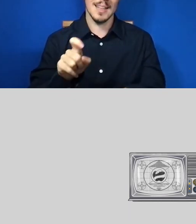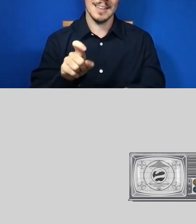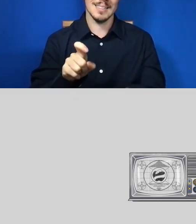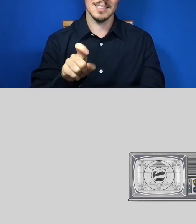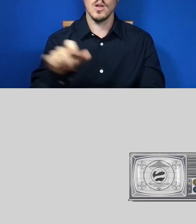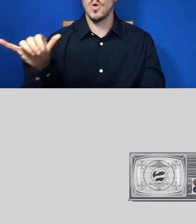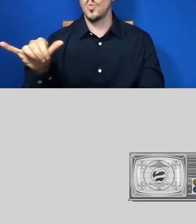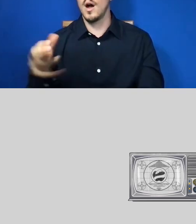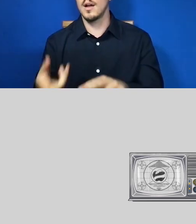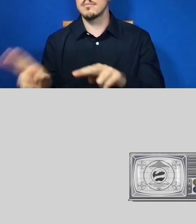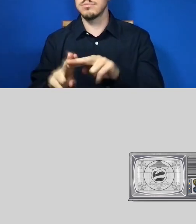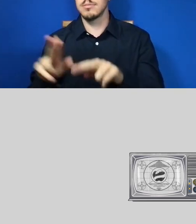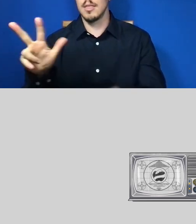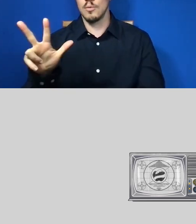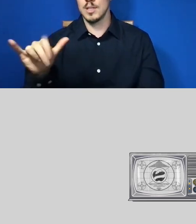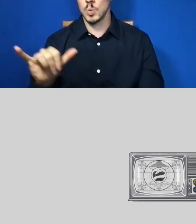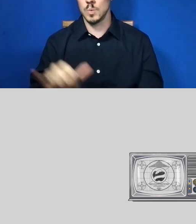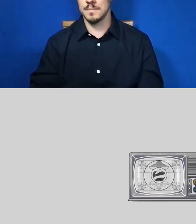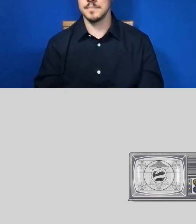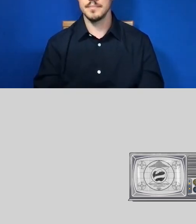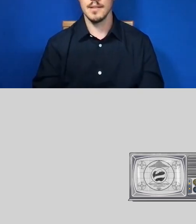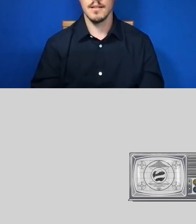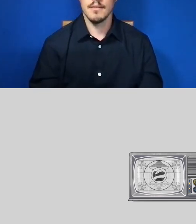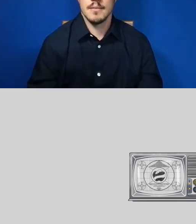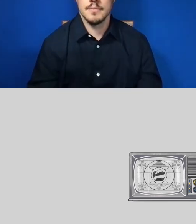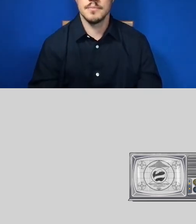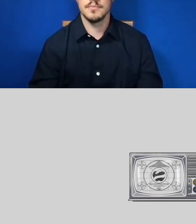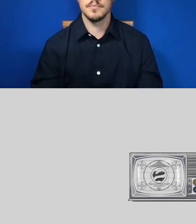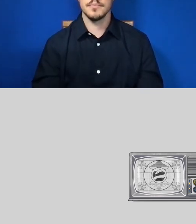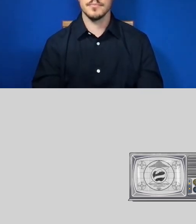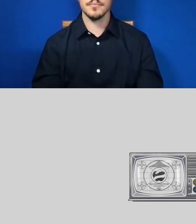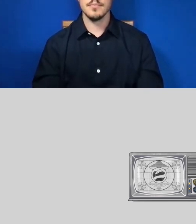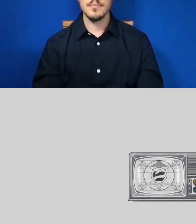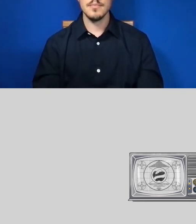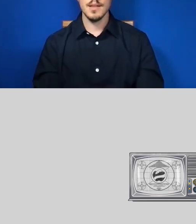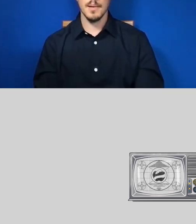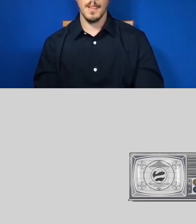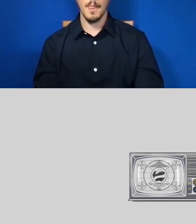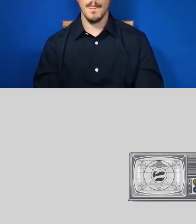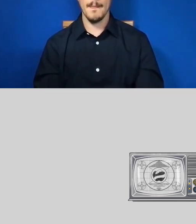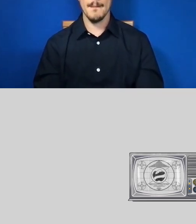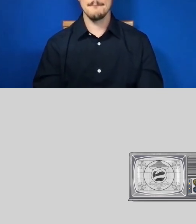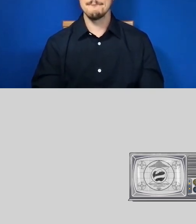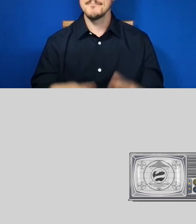the Y value increases by three. And here, you can see us plotting it using Matplotlib.